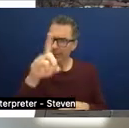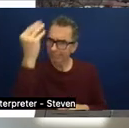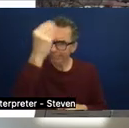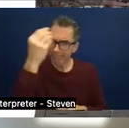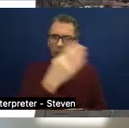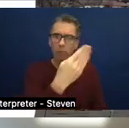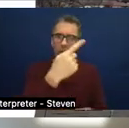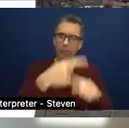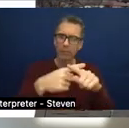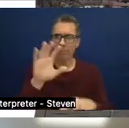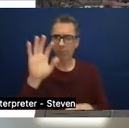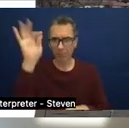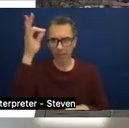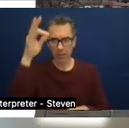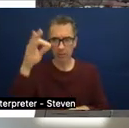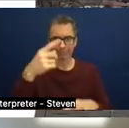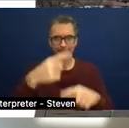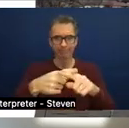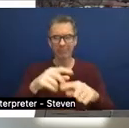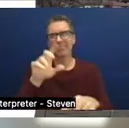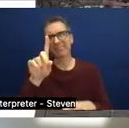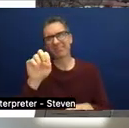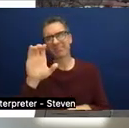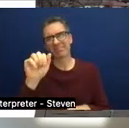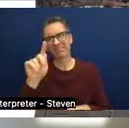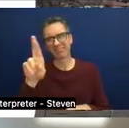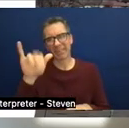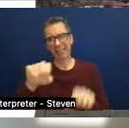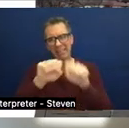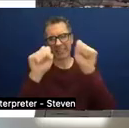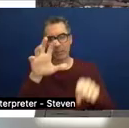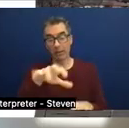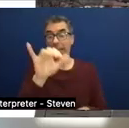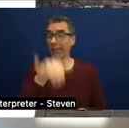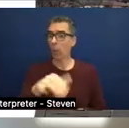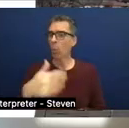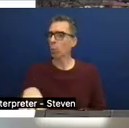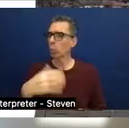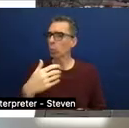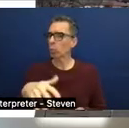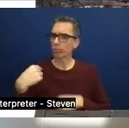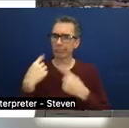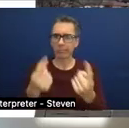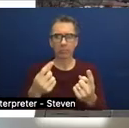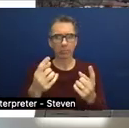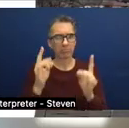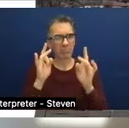and the Federal Decatur station. This has been a deadly intersection, also very undignified